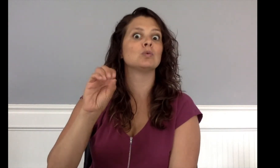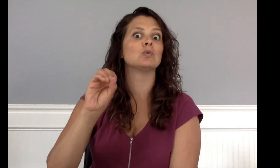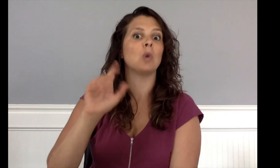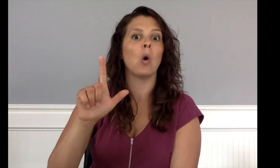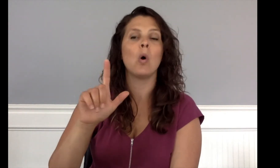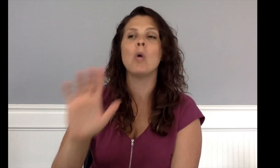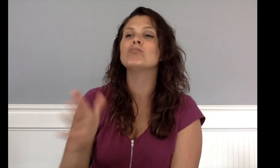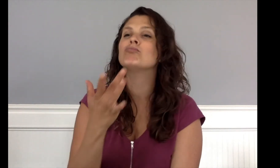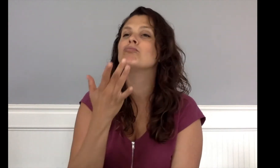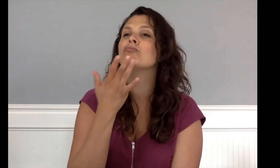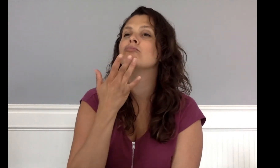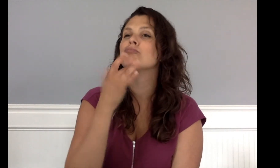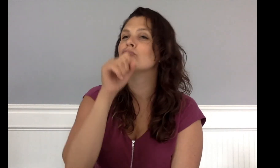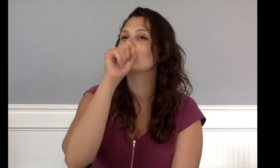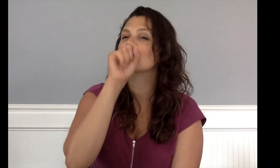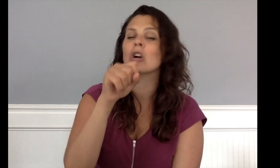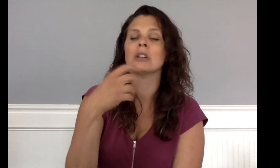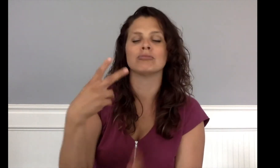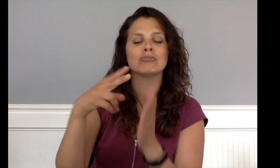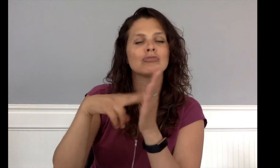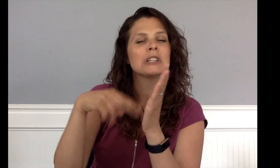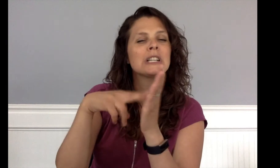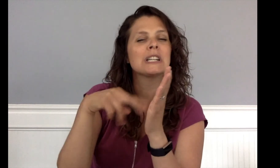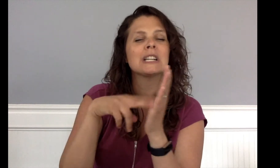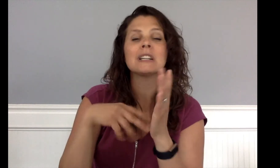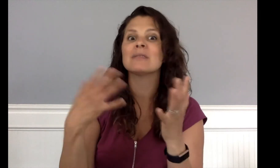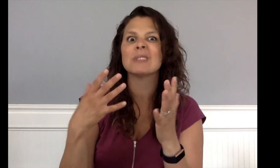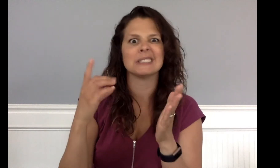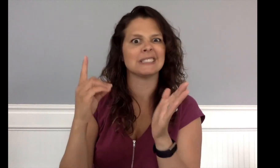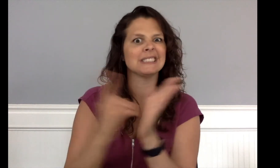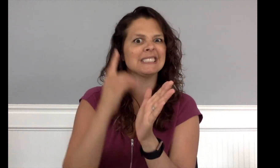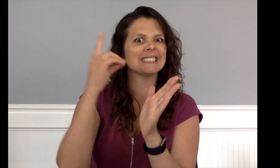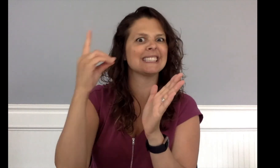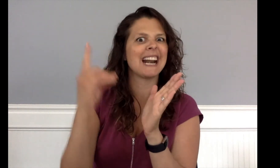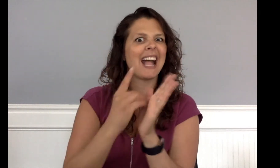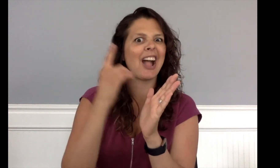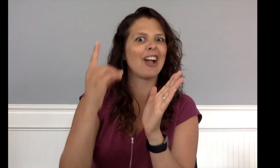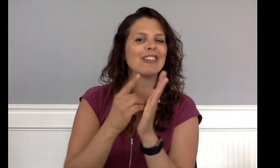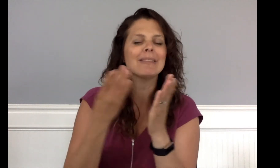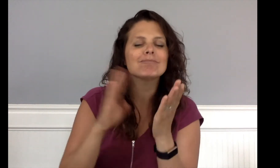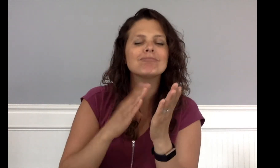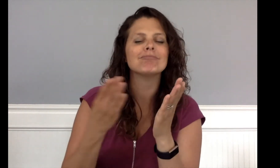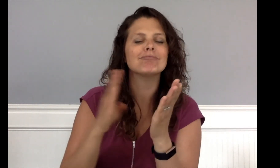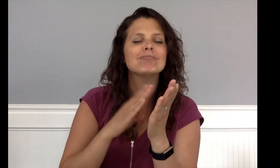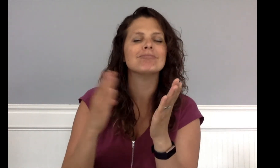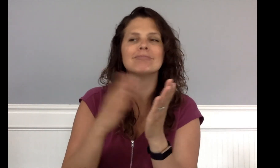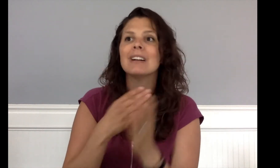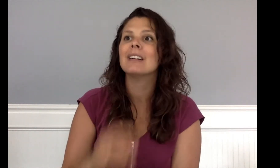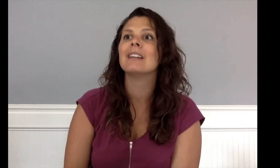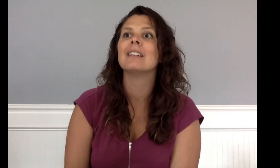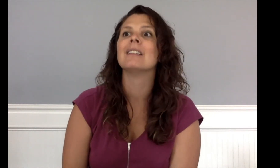"Sol’s favorite pastime is reading the dictionary.